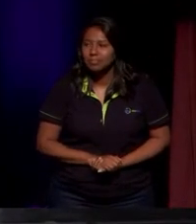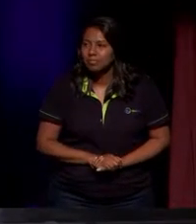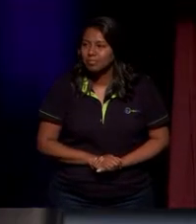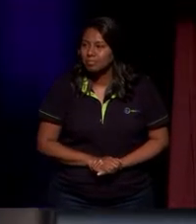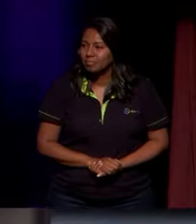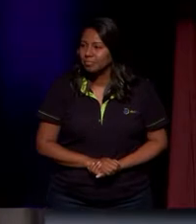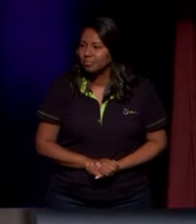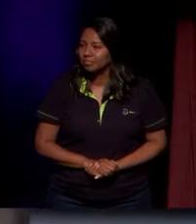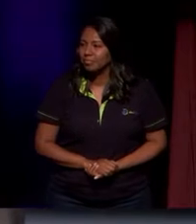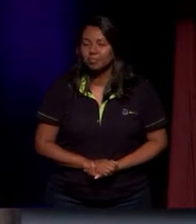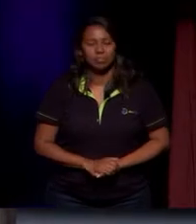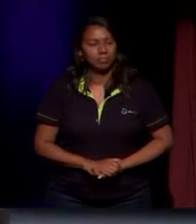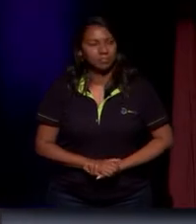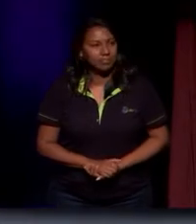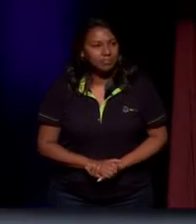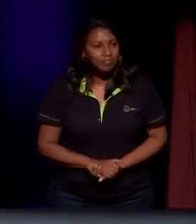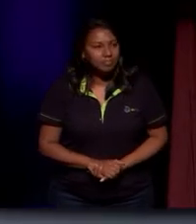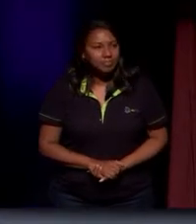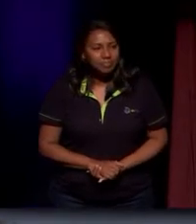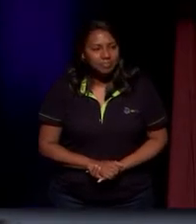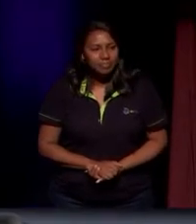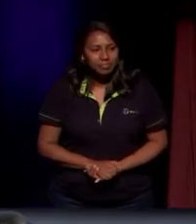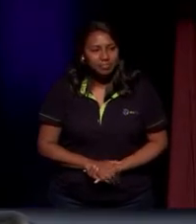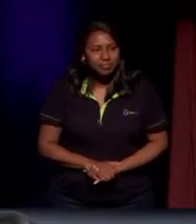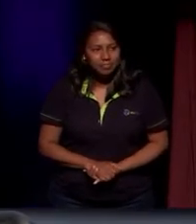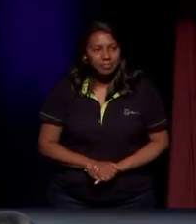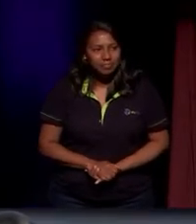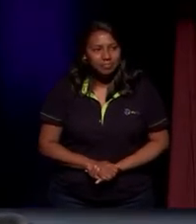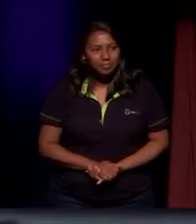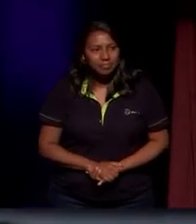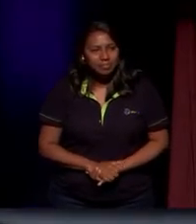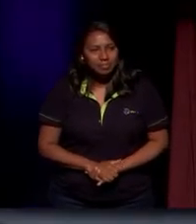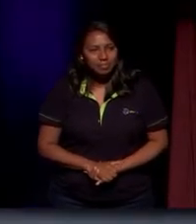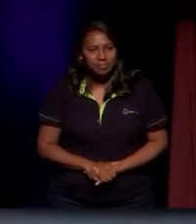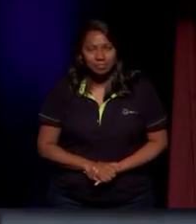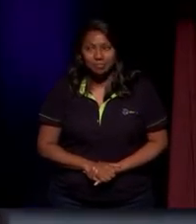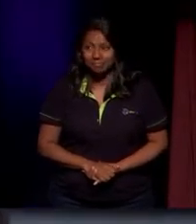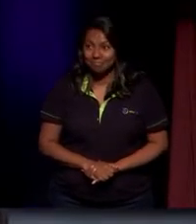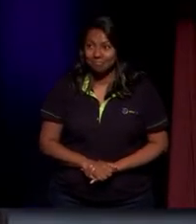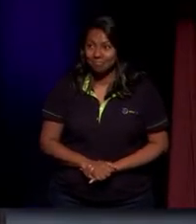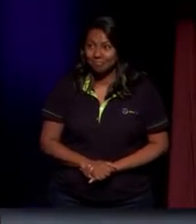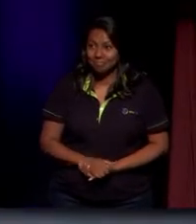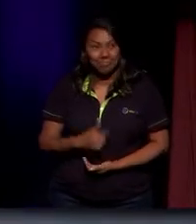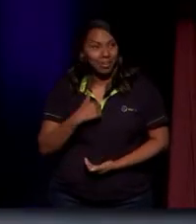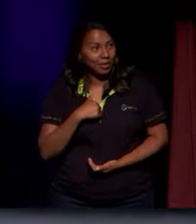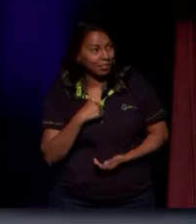My goodness. No, imagine me in the middle, listening to these things.